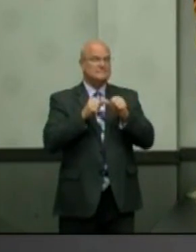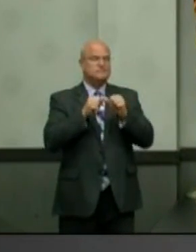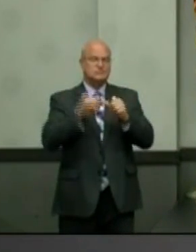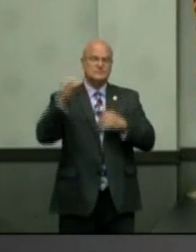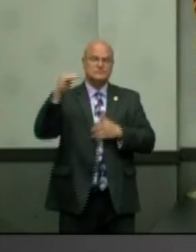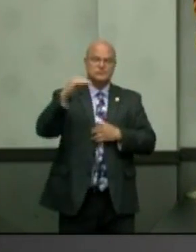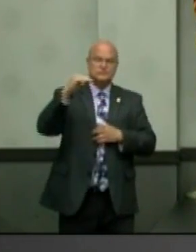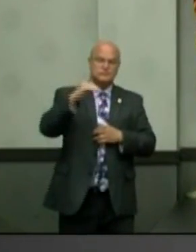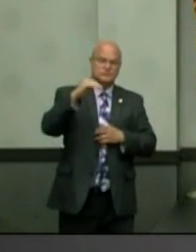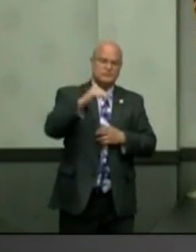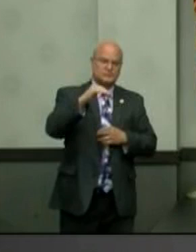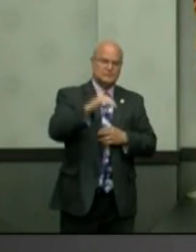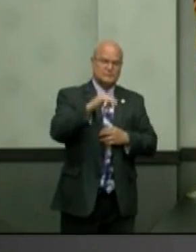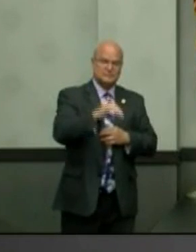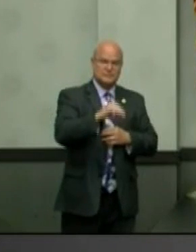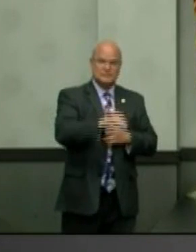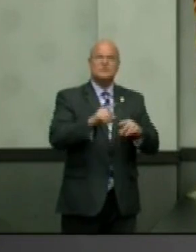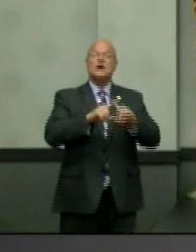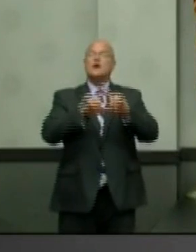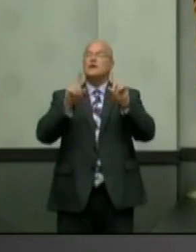IN TWO WEEKS.... IN ORDER TO